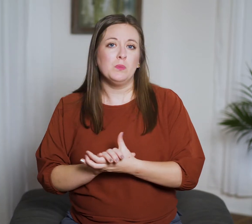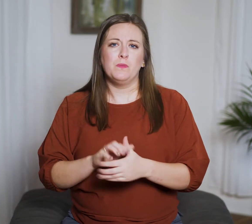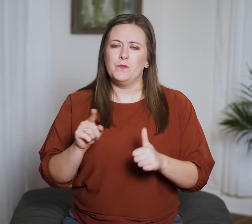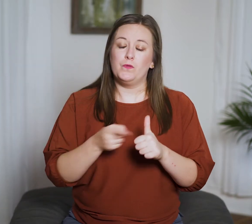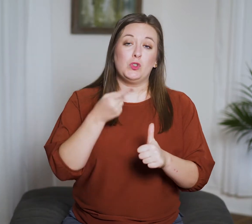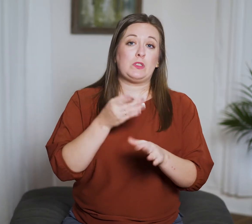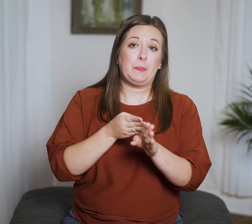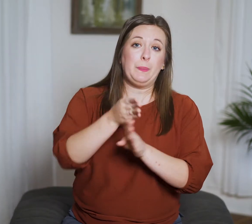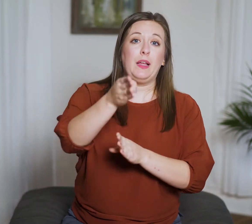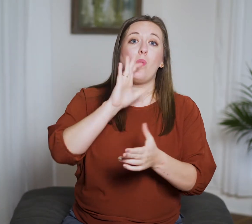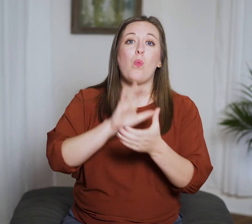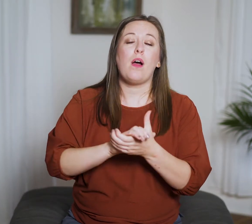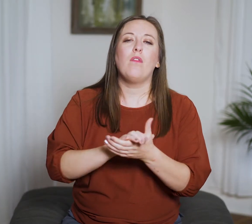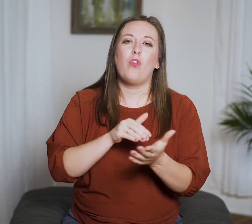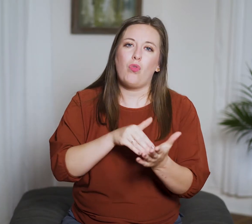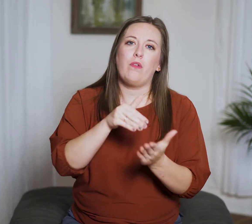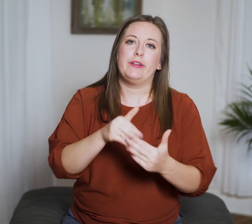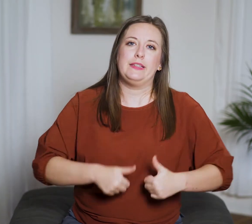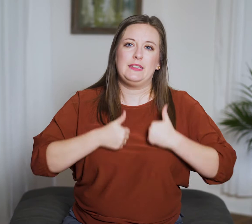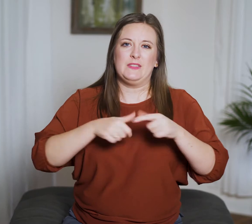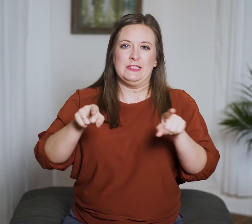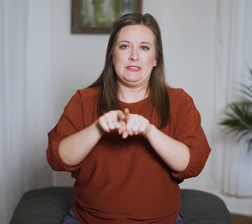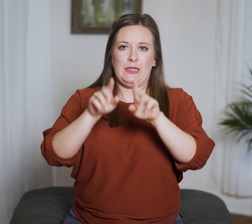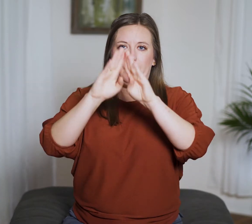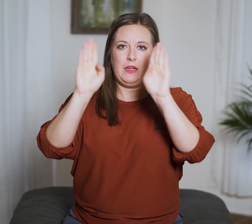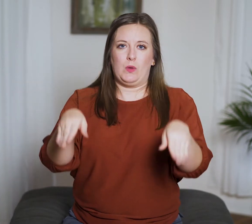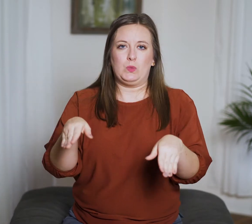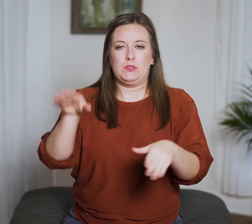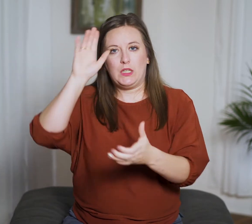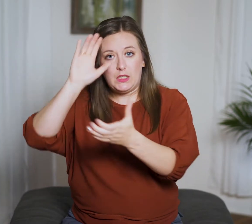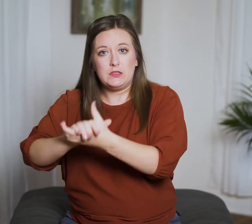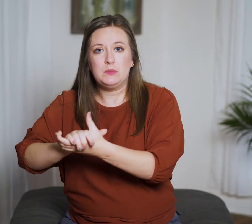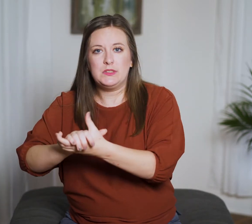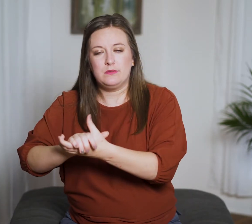but the first or main wife often lives in the same house as the husband.